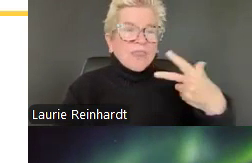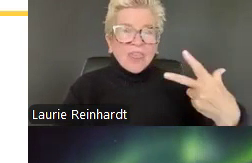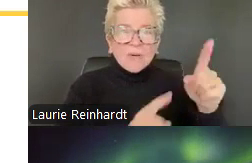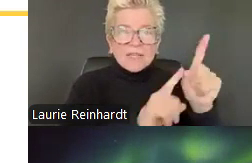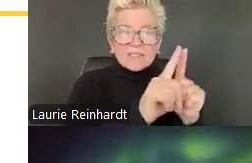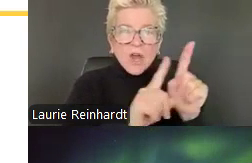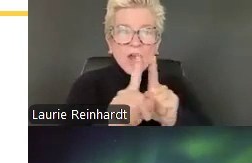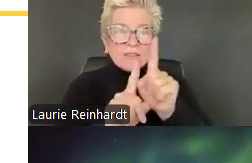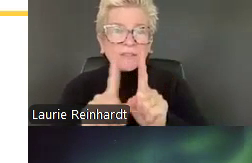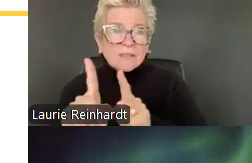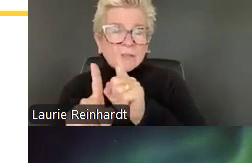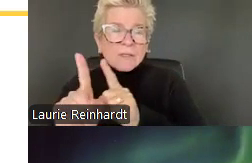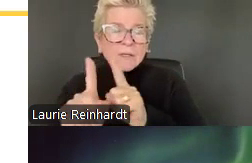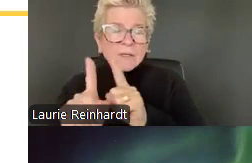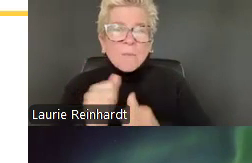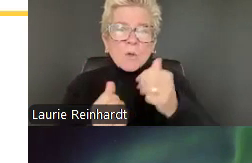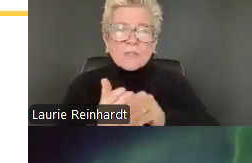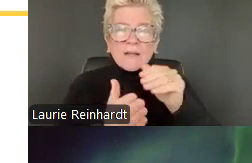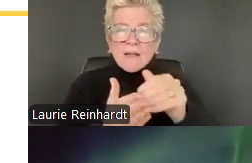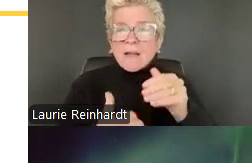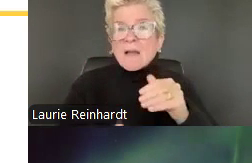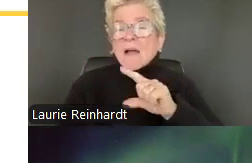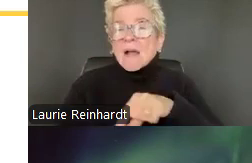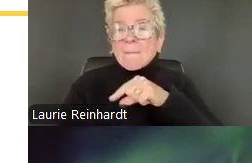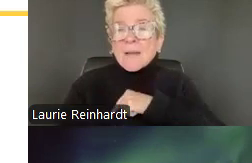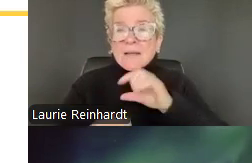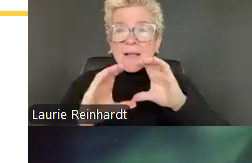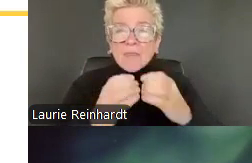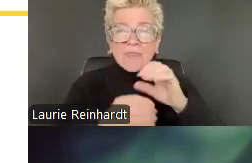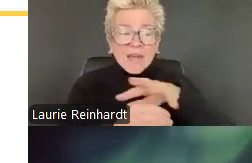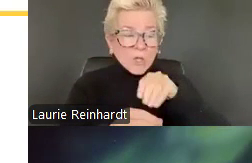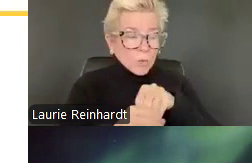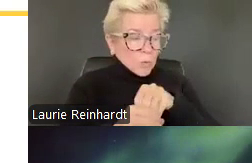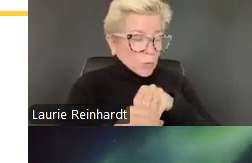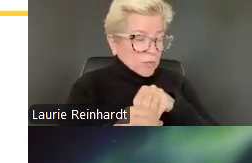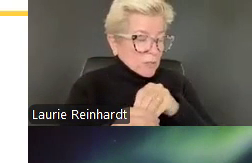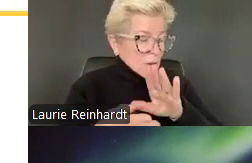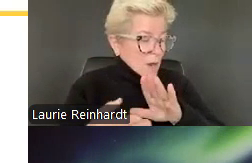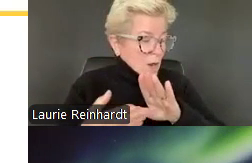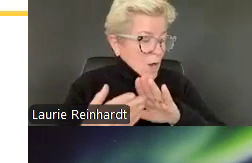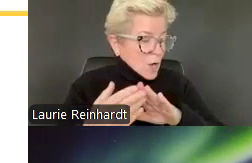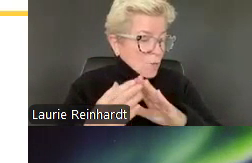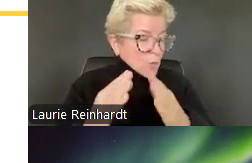the most common eligibility categories which include communication disorders, so that's